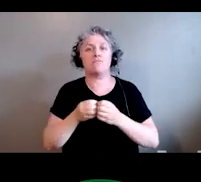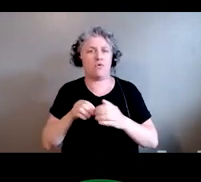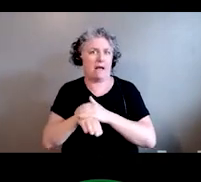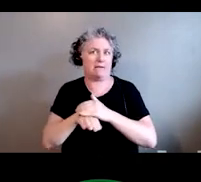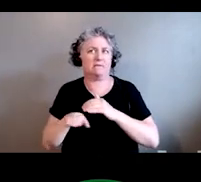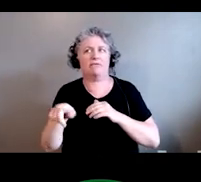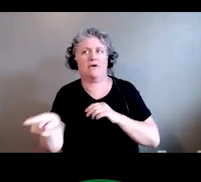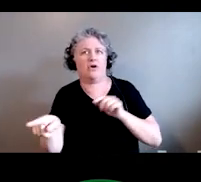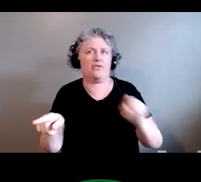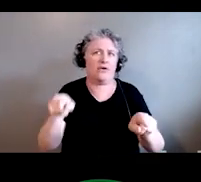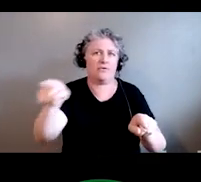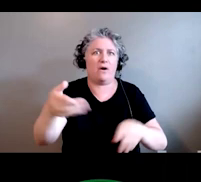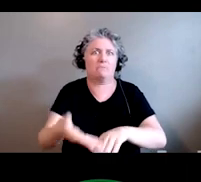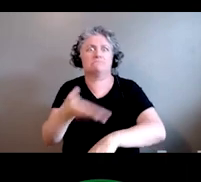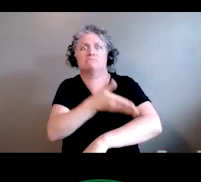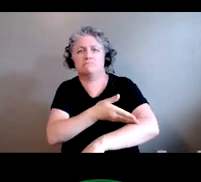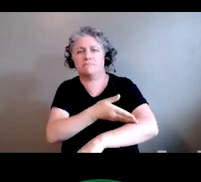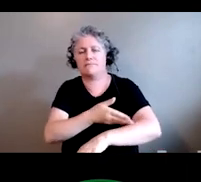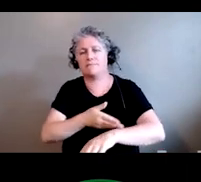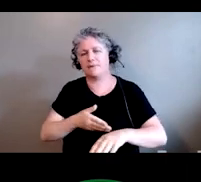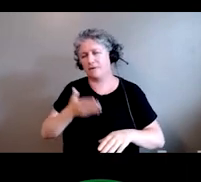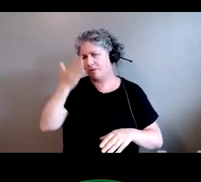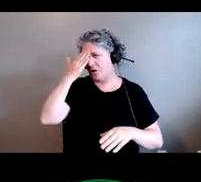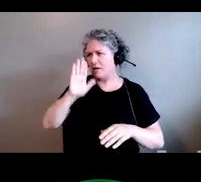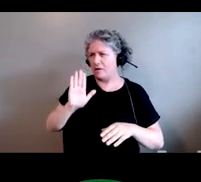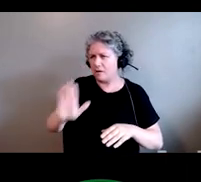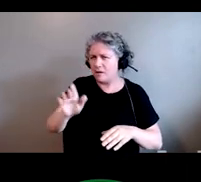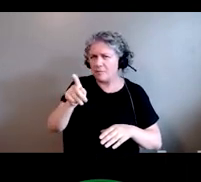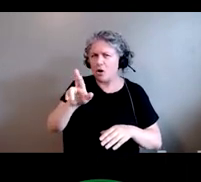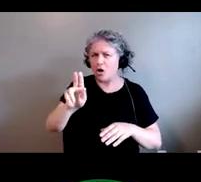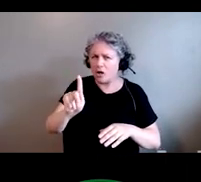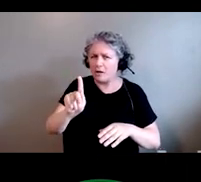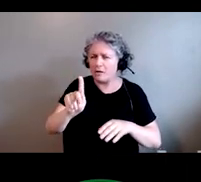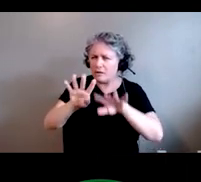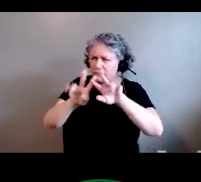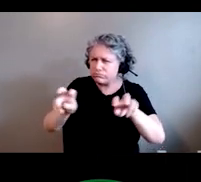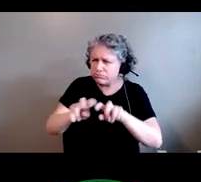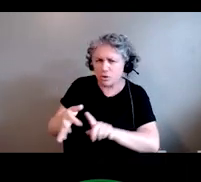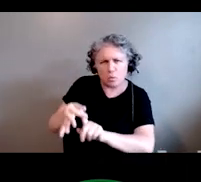And by getting to know like the uniqueness of the park. The uniqueness of the individuals